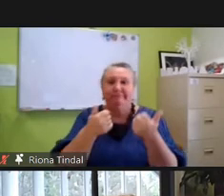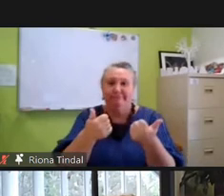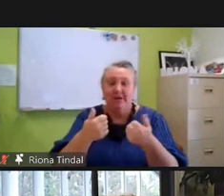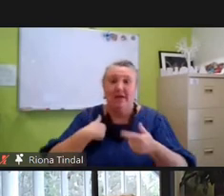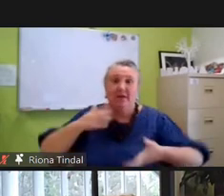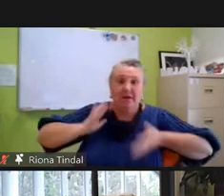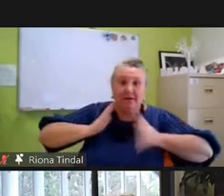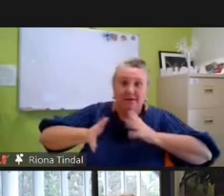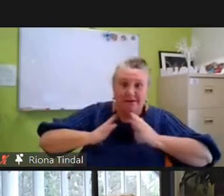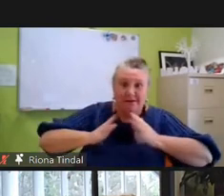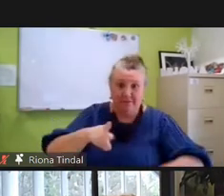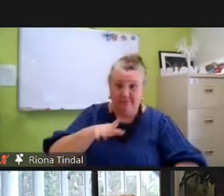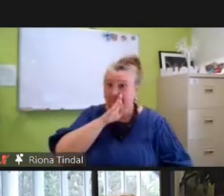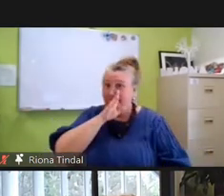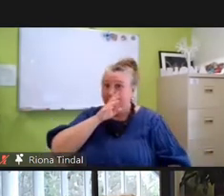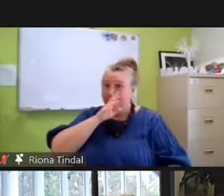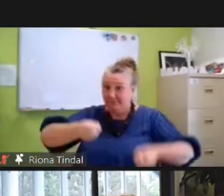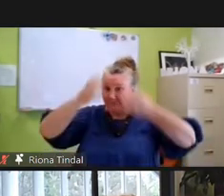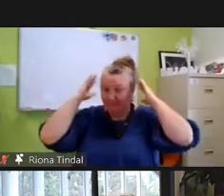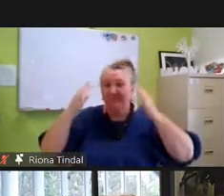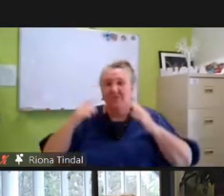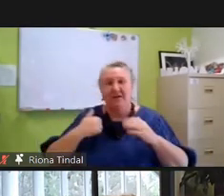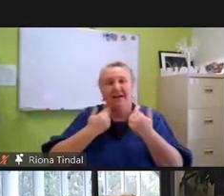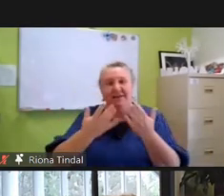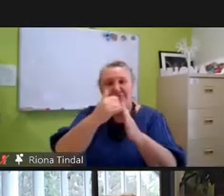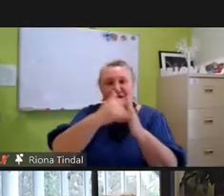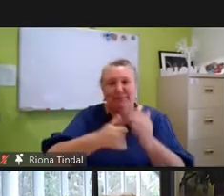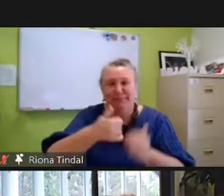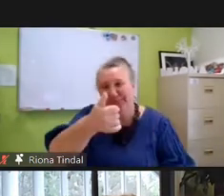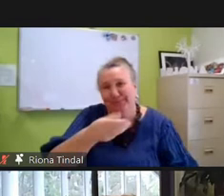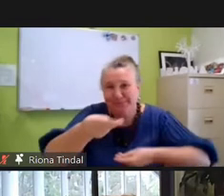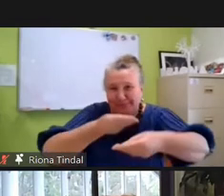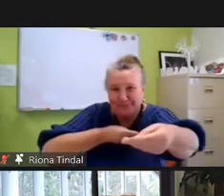and I don't understand it, I can get a transcript. If I sign, you wouldn't have a clue, would you